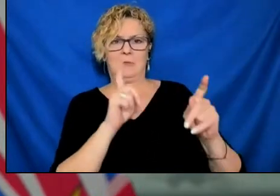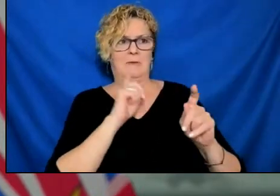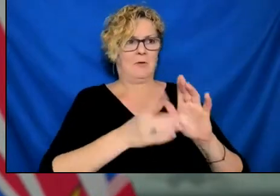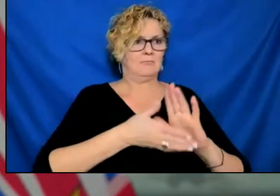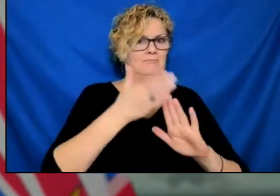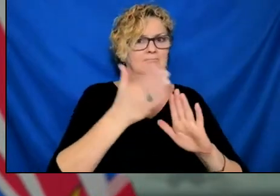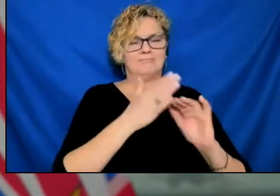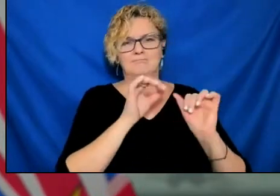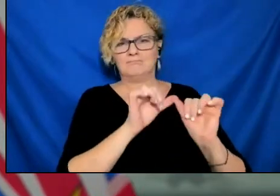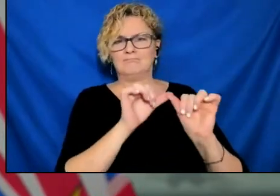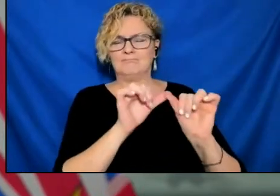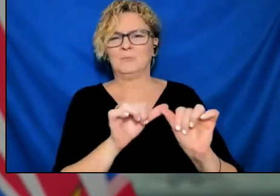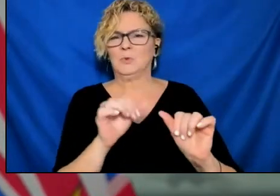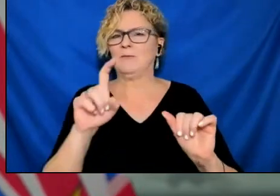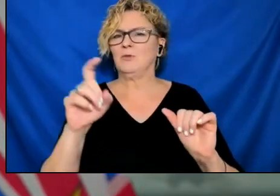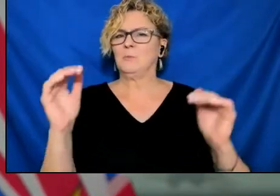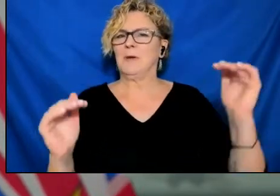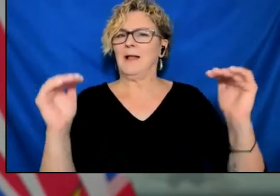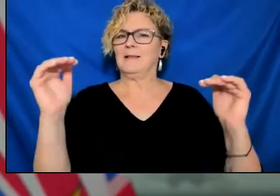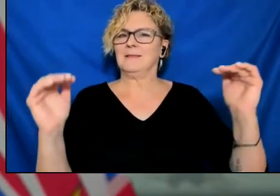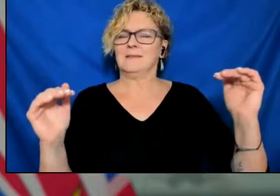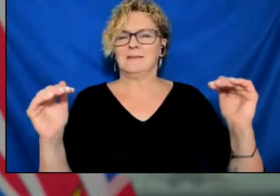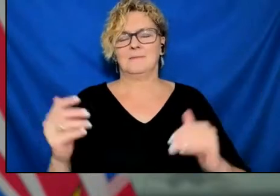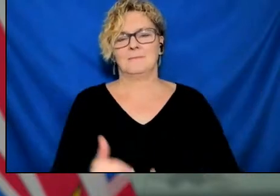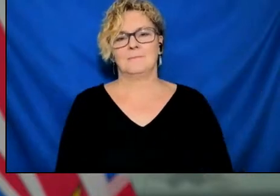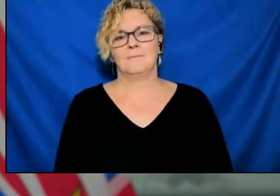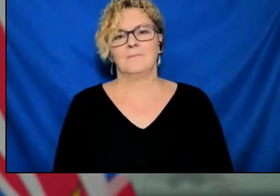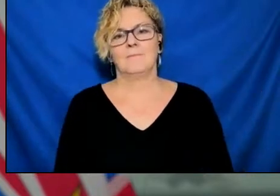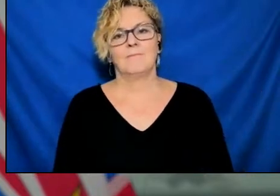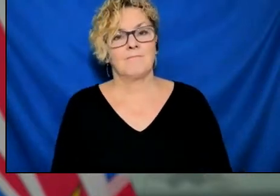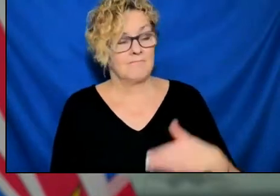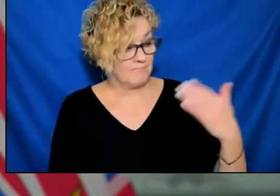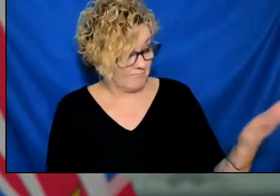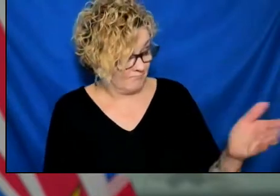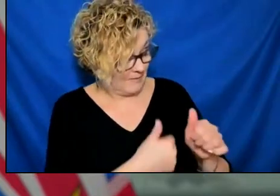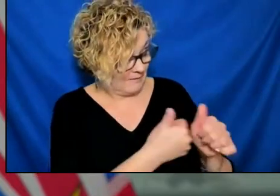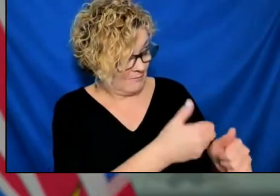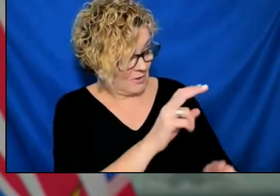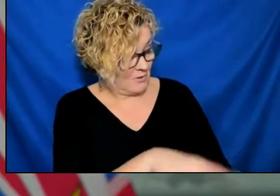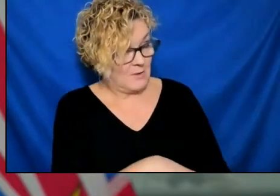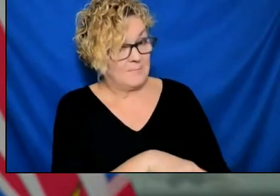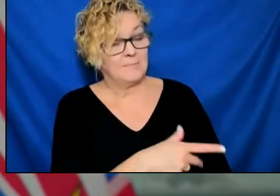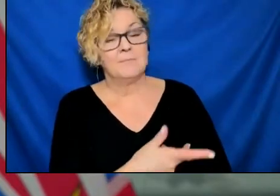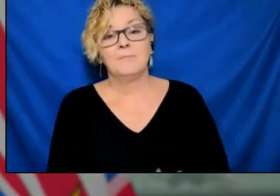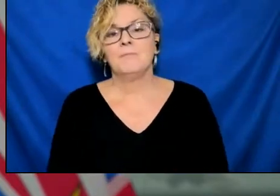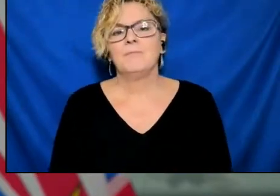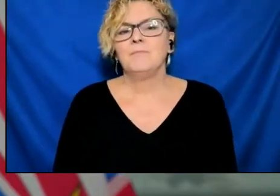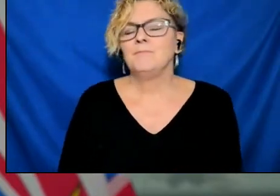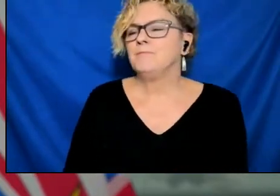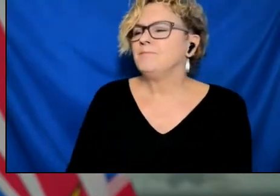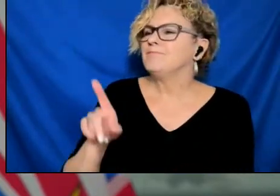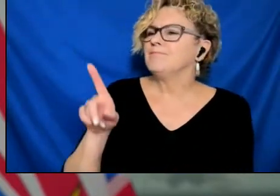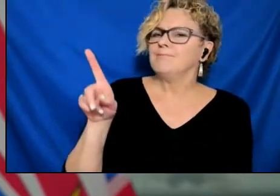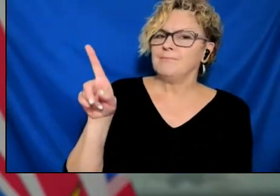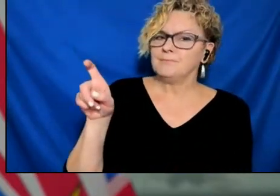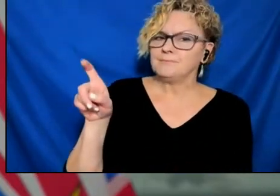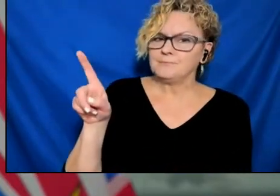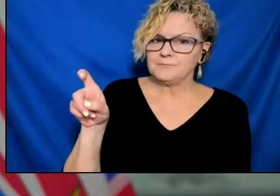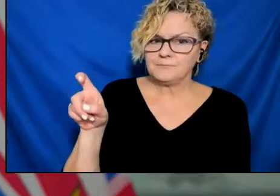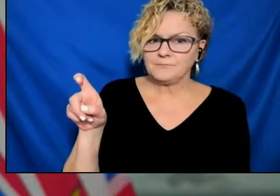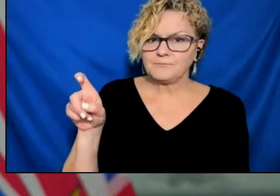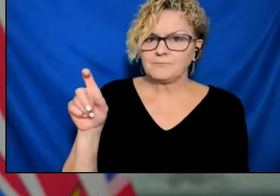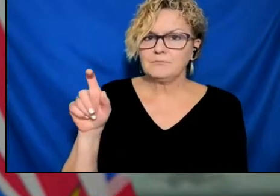ever follow up? Yeah What are